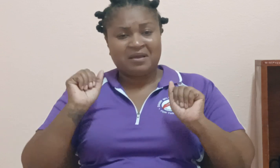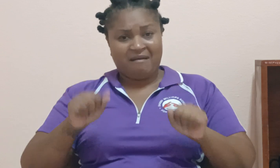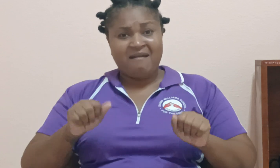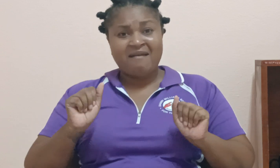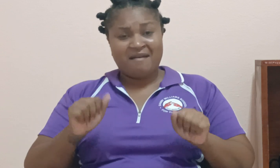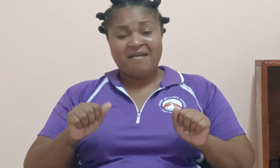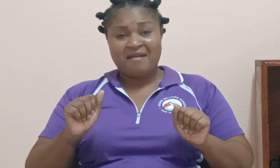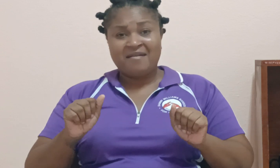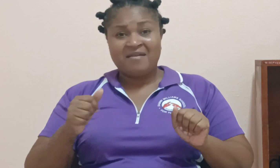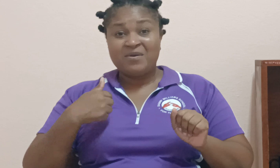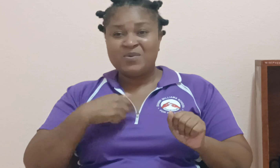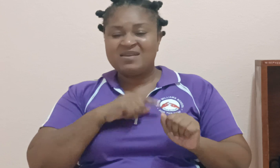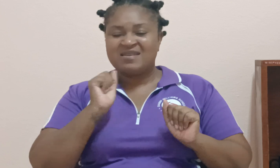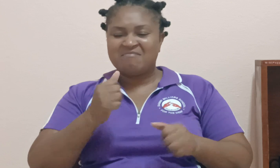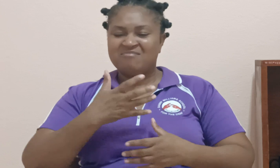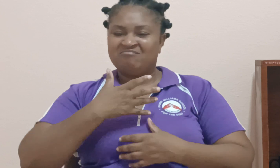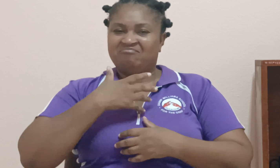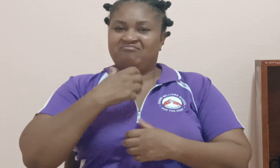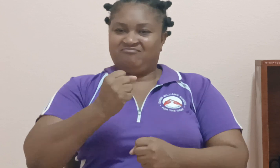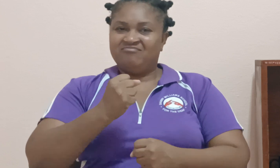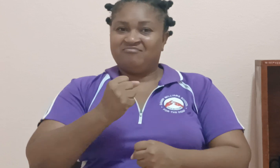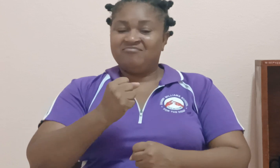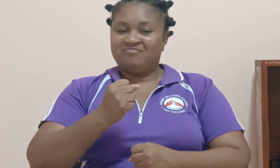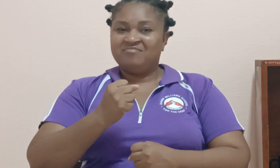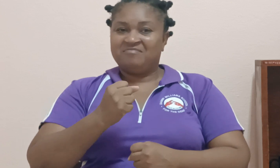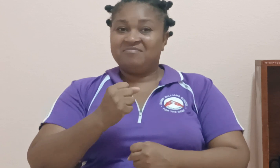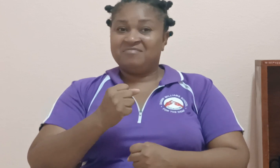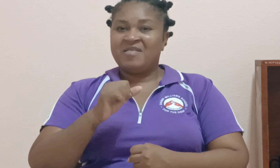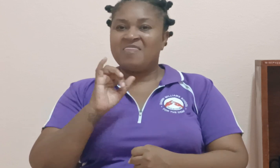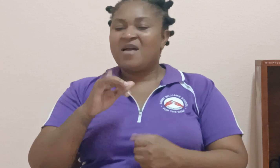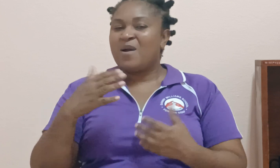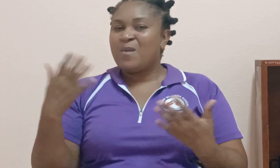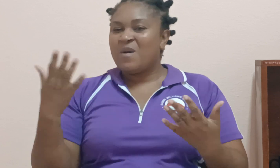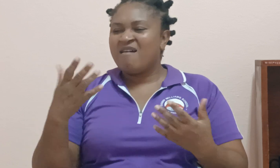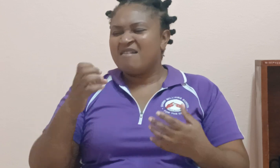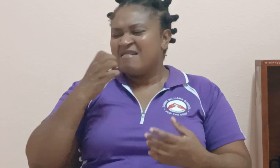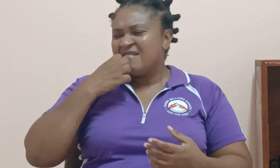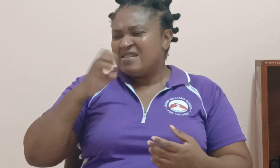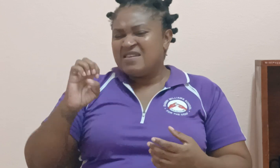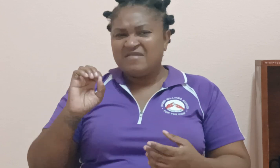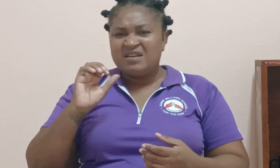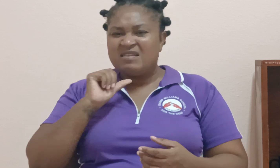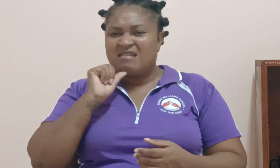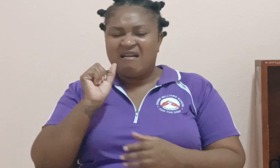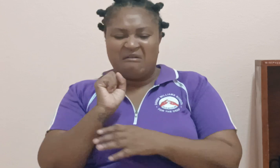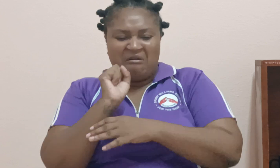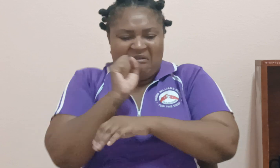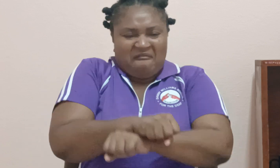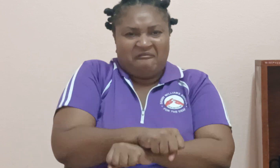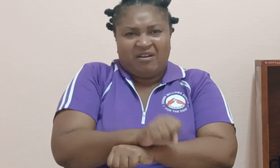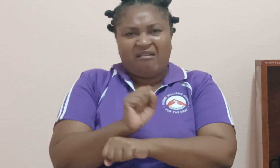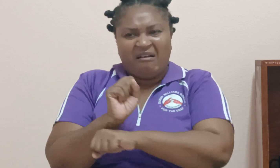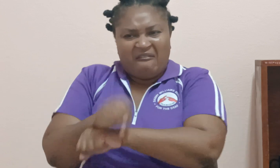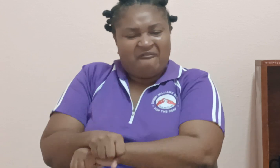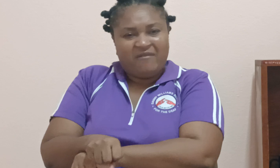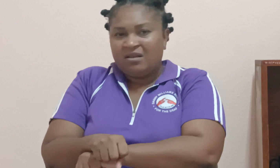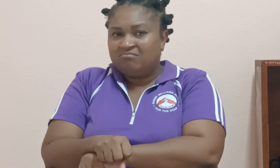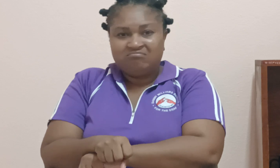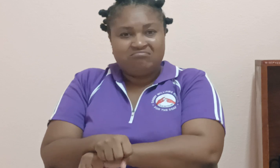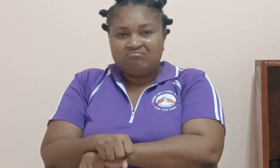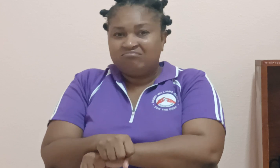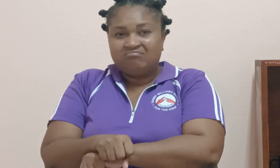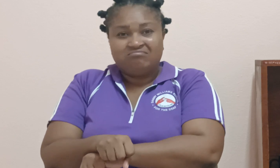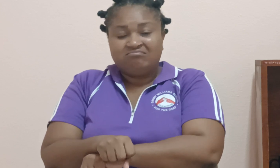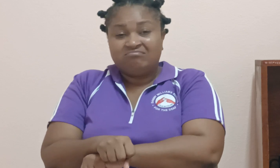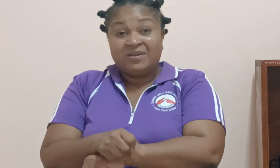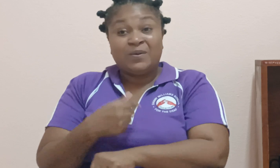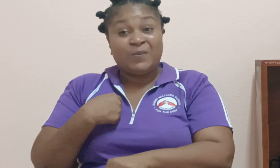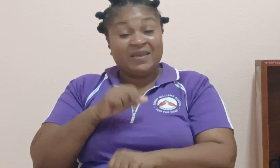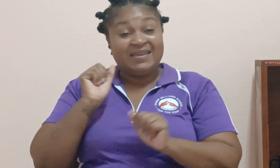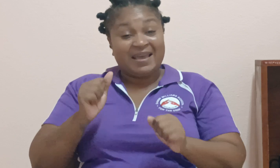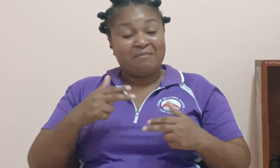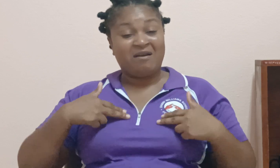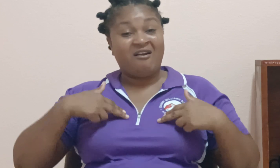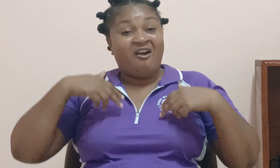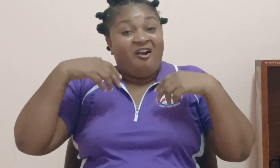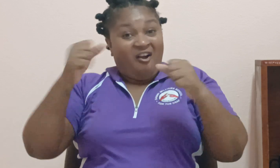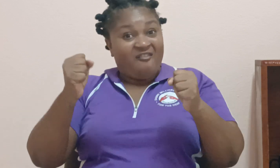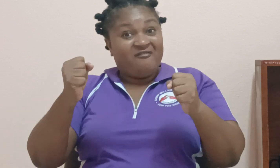We can be confident that evil will not overtake; we can be confident